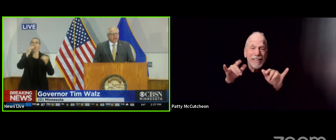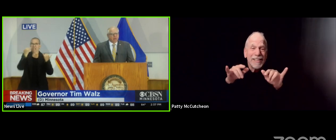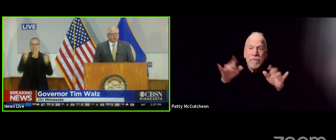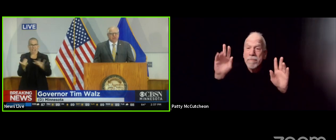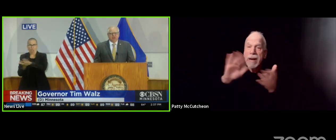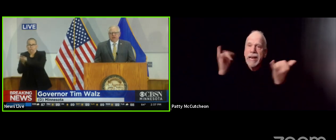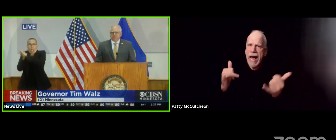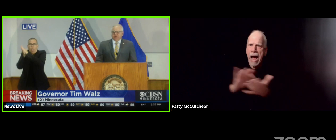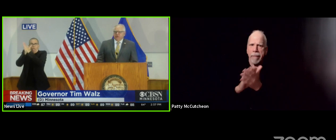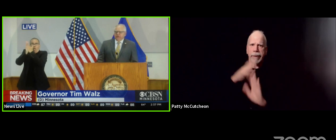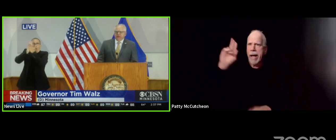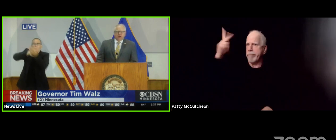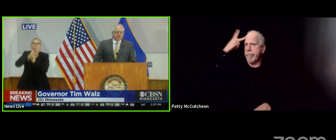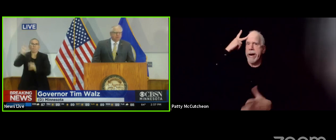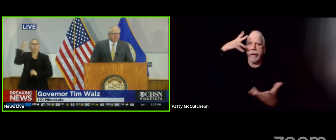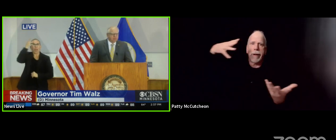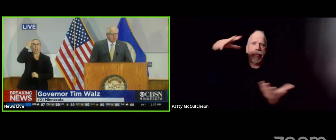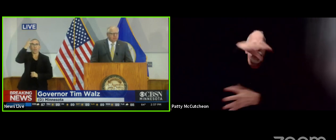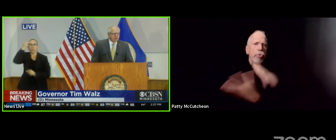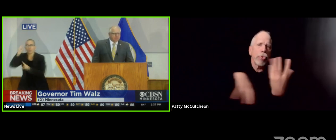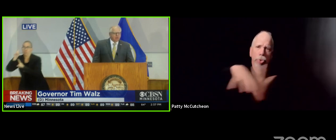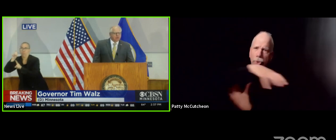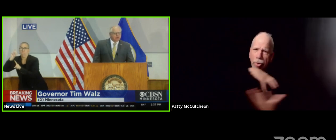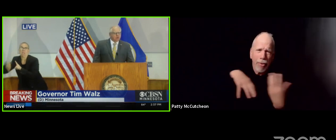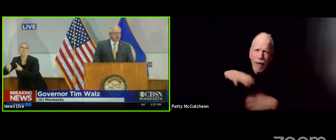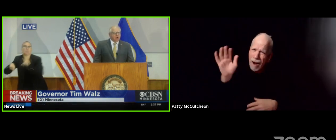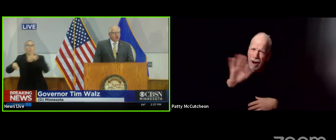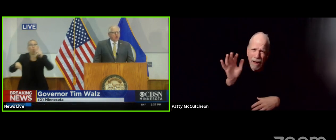I WATCHED THE VICE PRESIDENT GET OFF AIR FORCE 2,